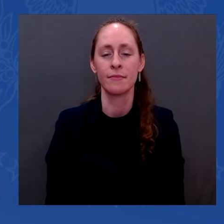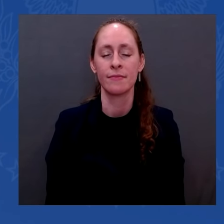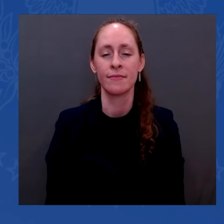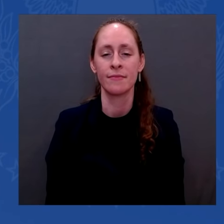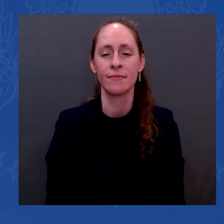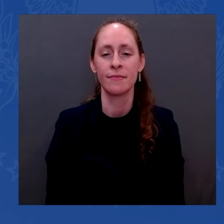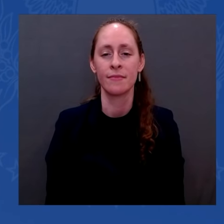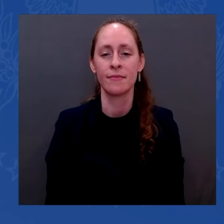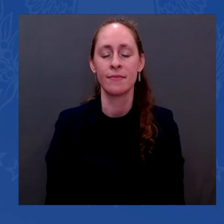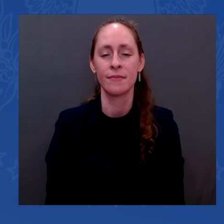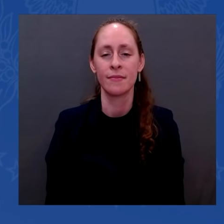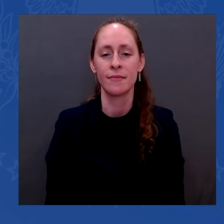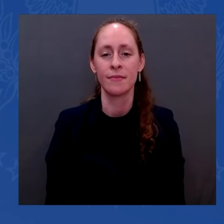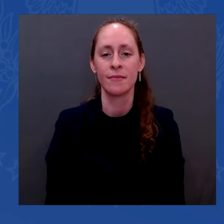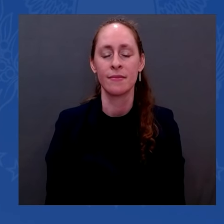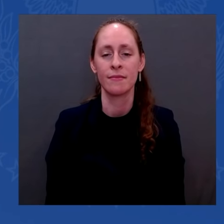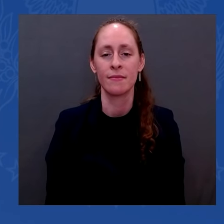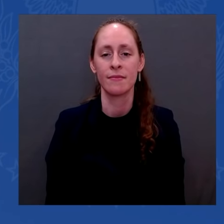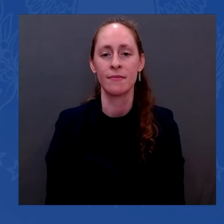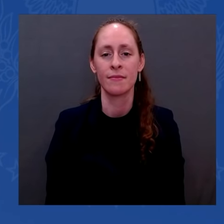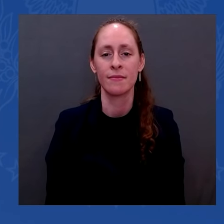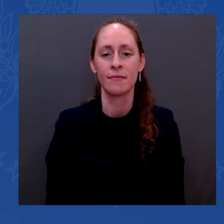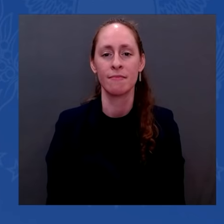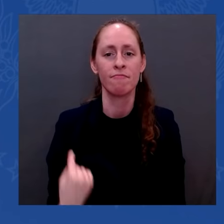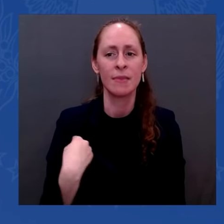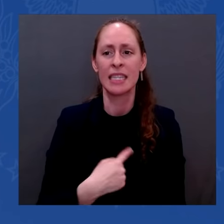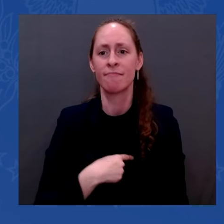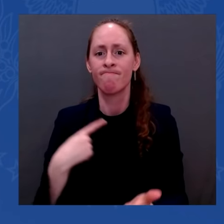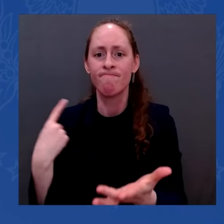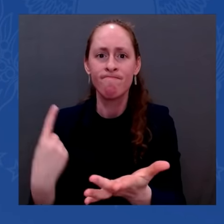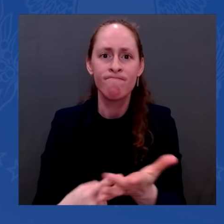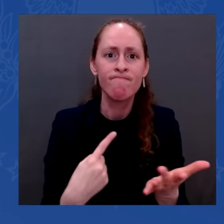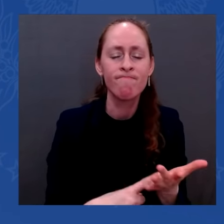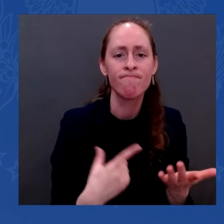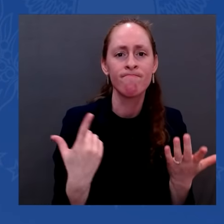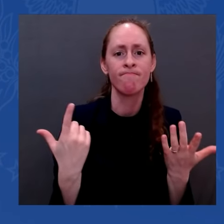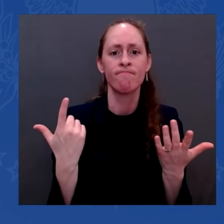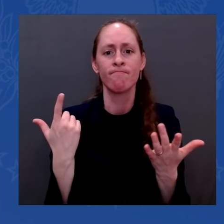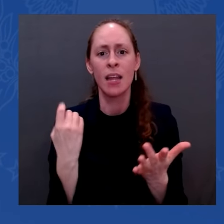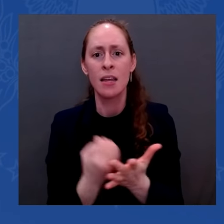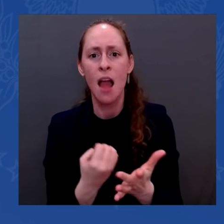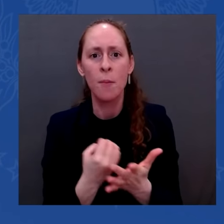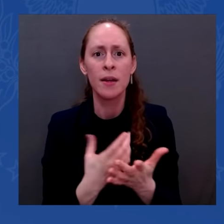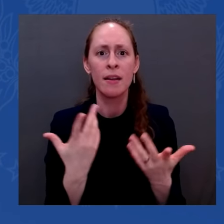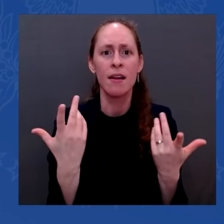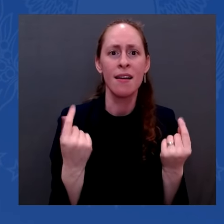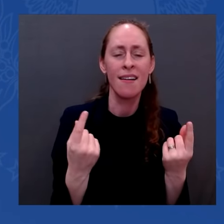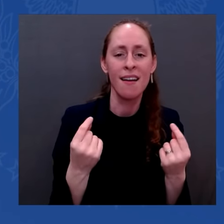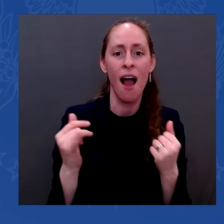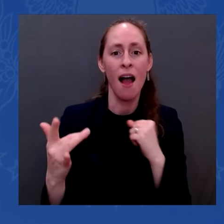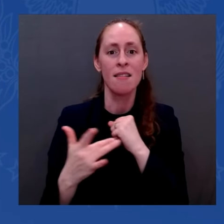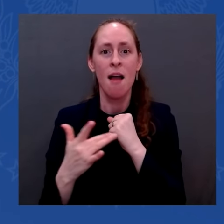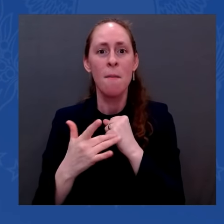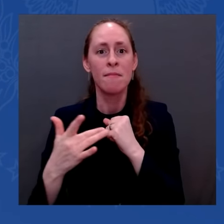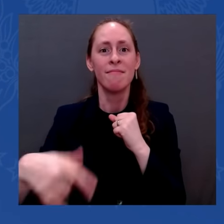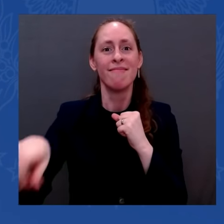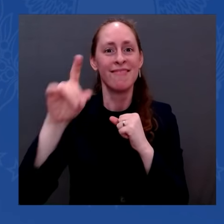the technological breakthroughs, coupled with the impact on doing it in environmentally sound ways